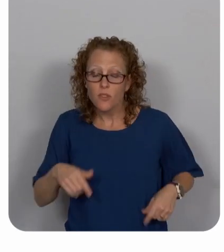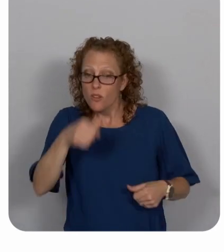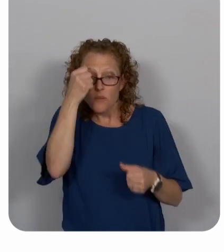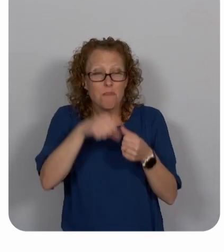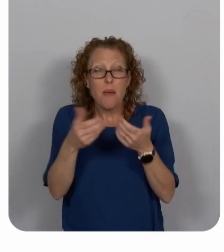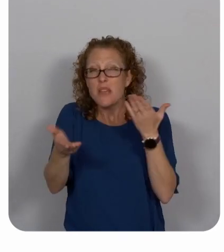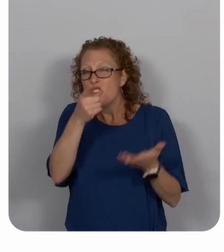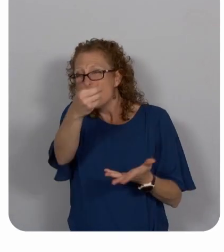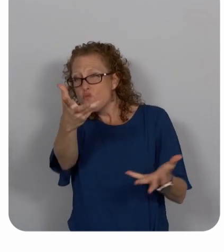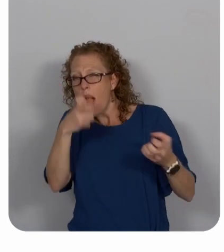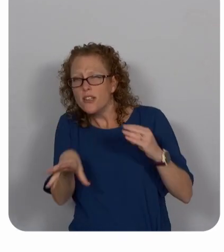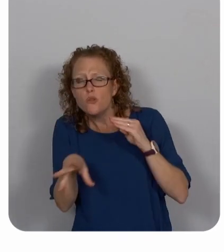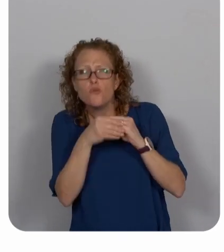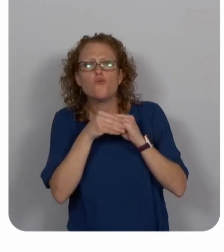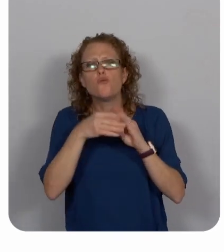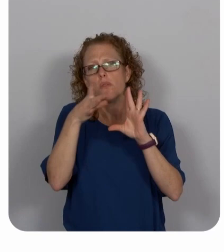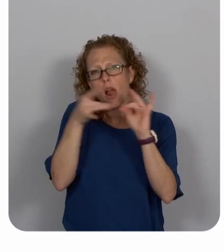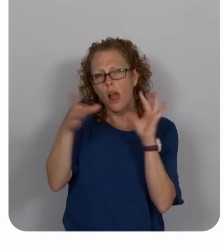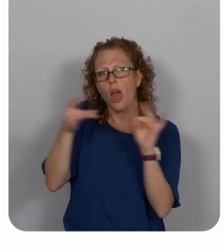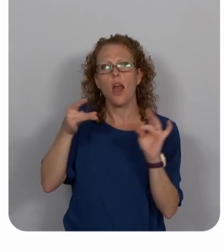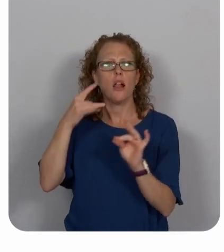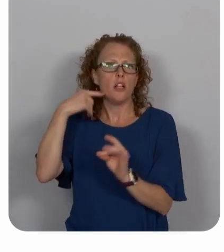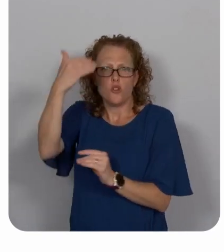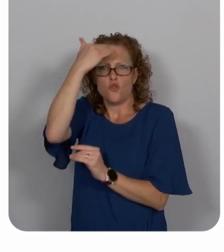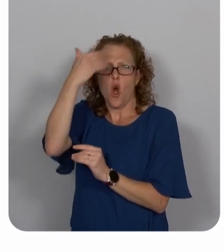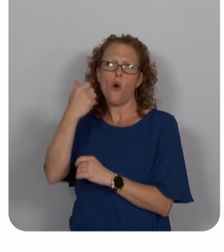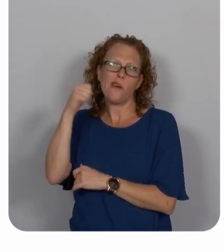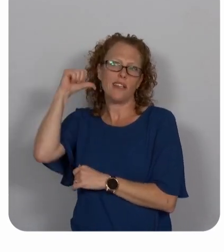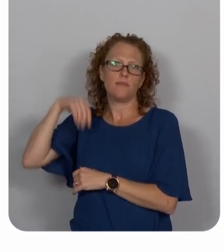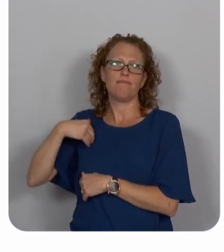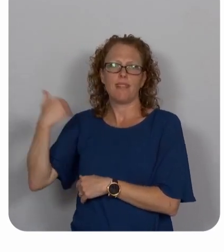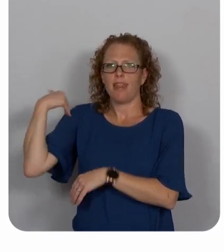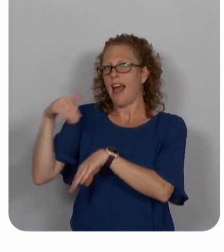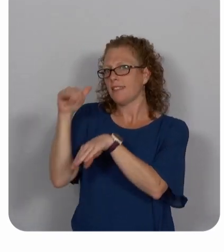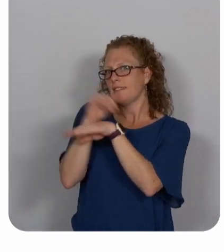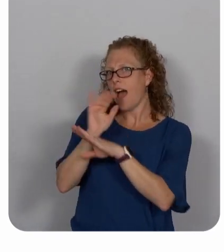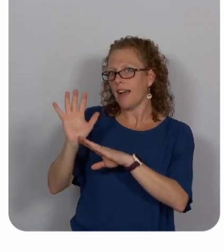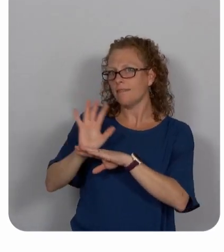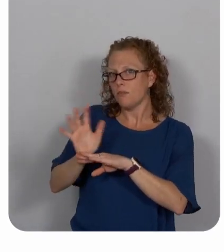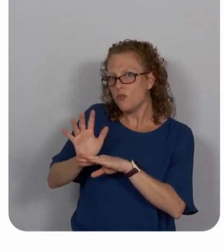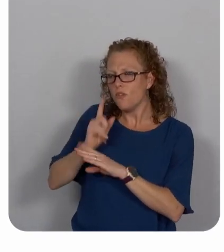on JioCinema or help you troubleshoot your JioFiber Broadband connection.